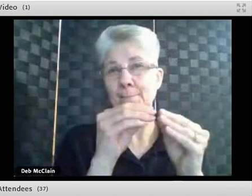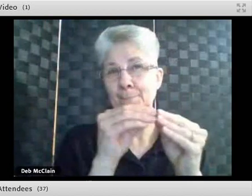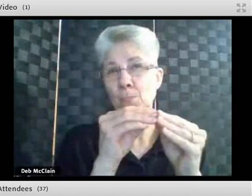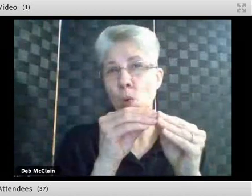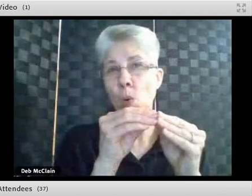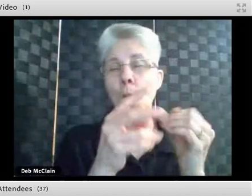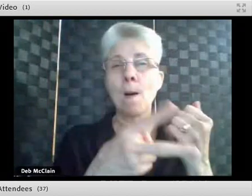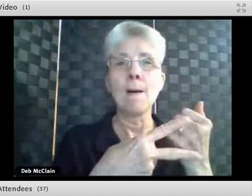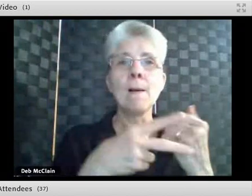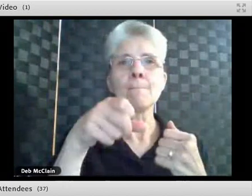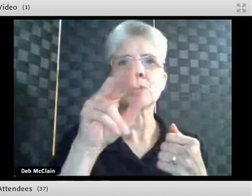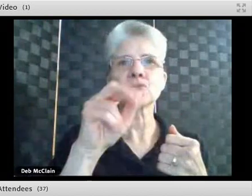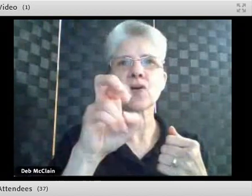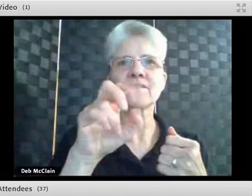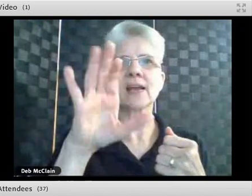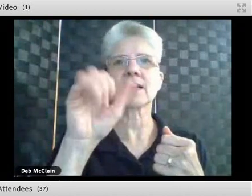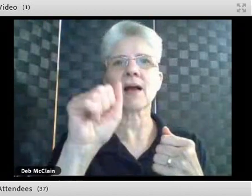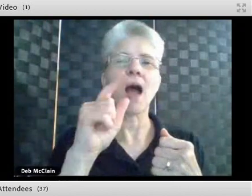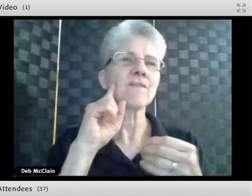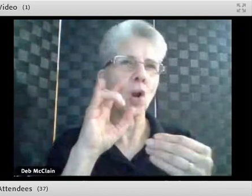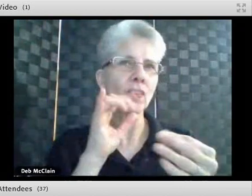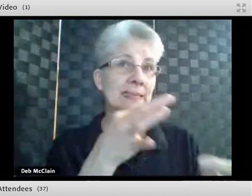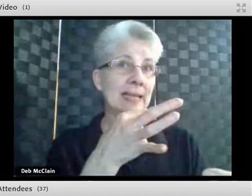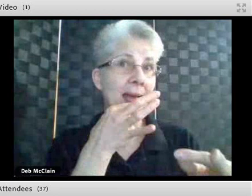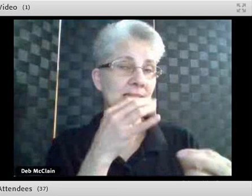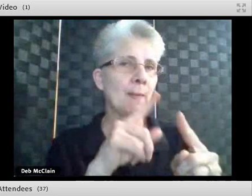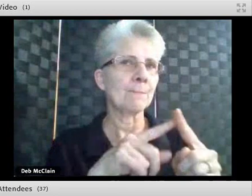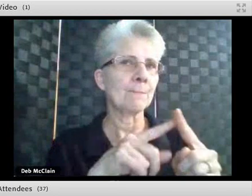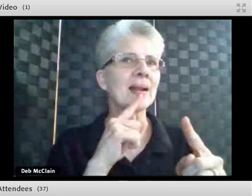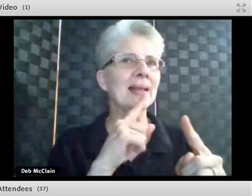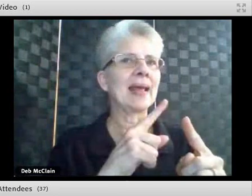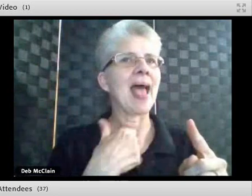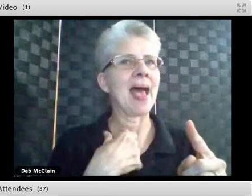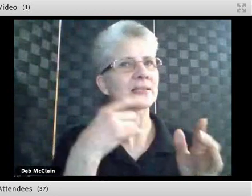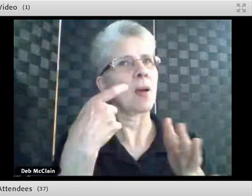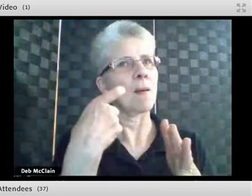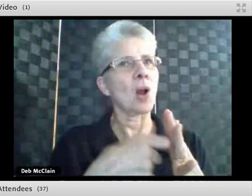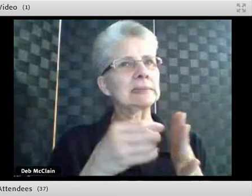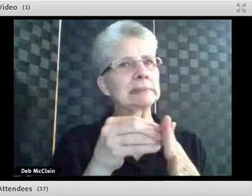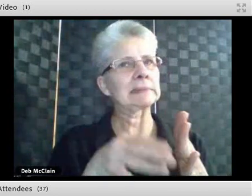Preservica comes to mind, which I have heard is excellent, but it does come with a price tag.